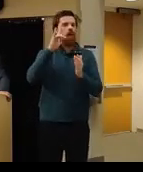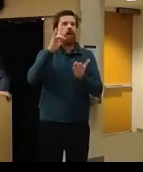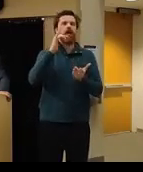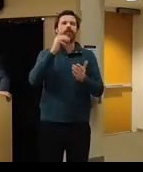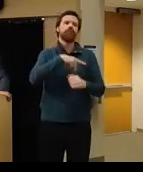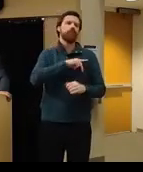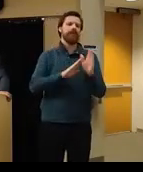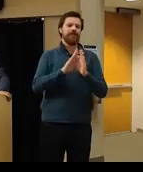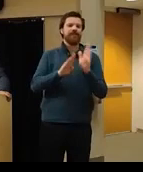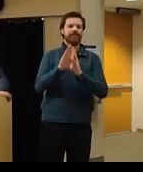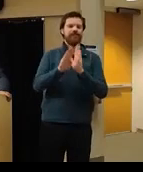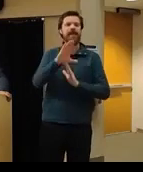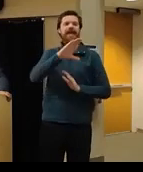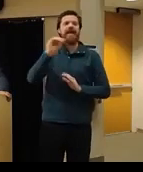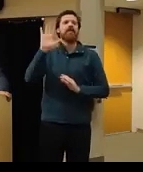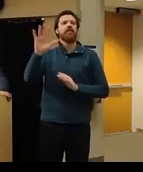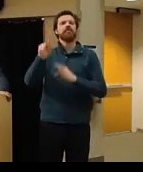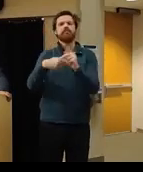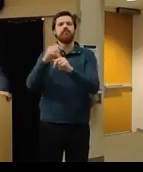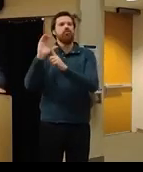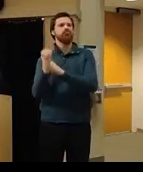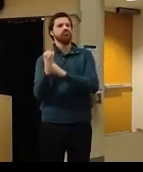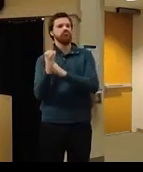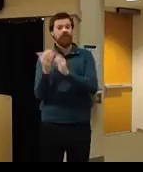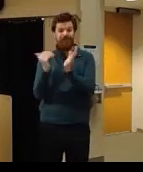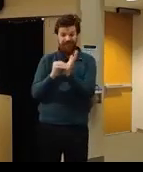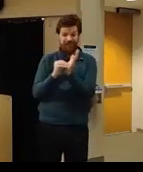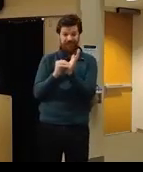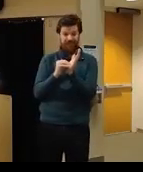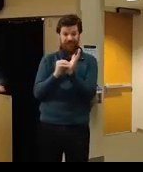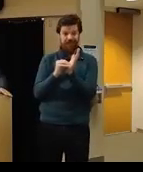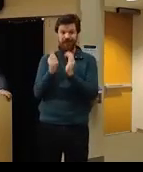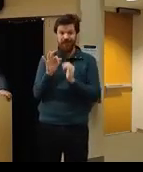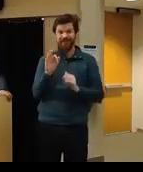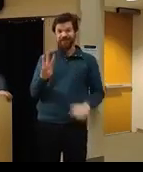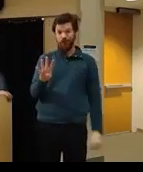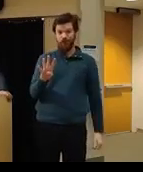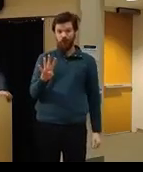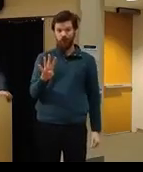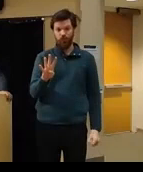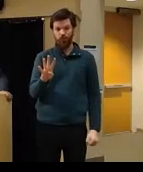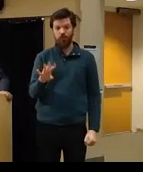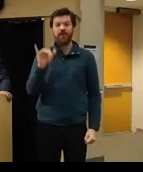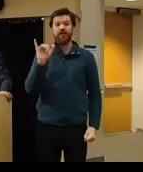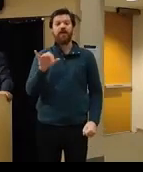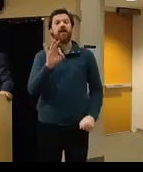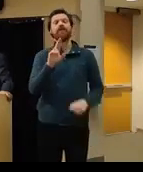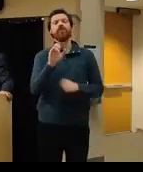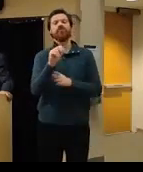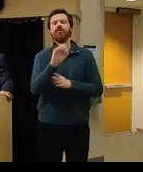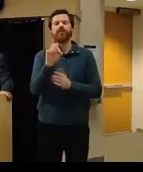as from a promiscuous culture again 1964 the fusion of Psychiatry and social science we see